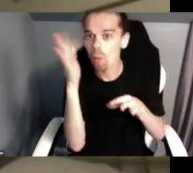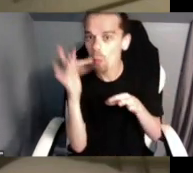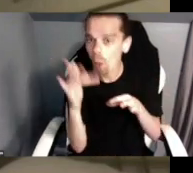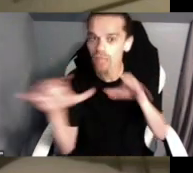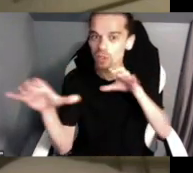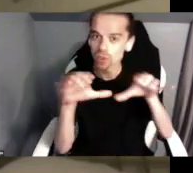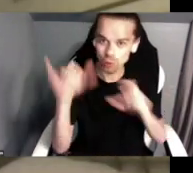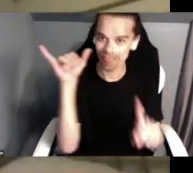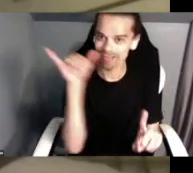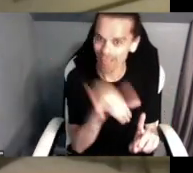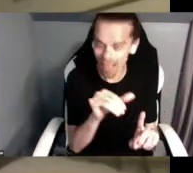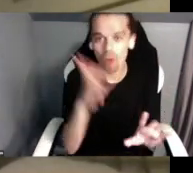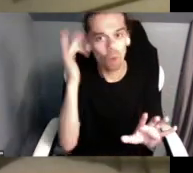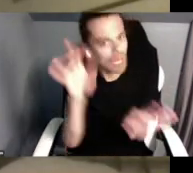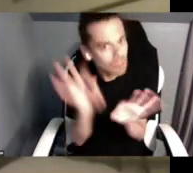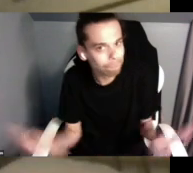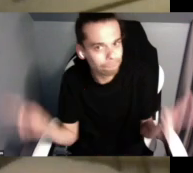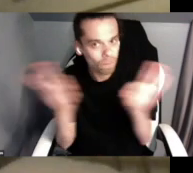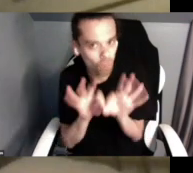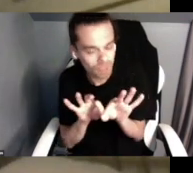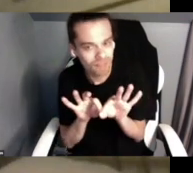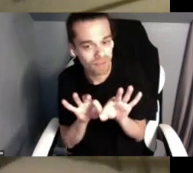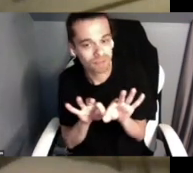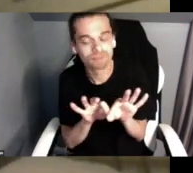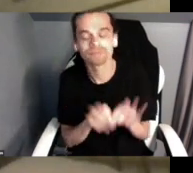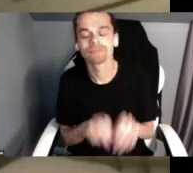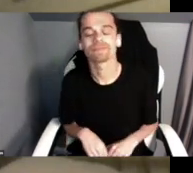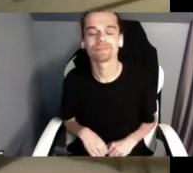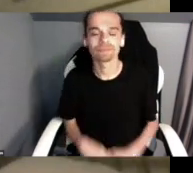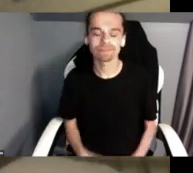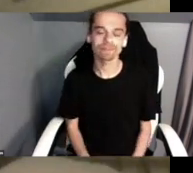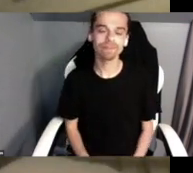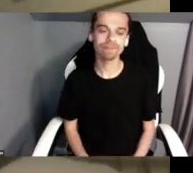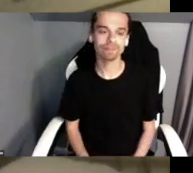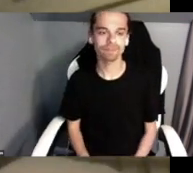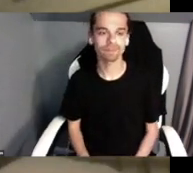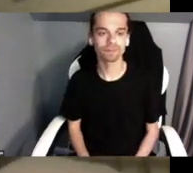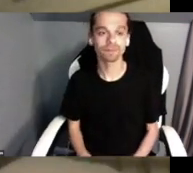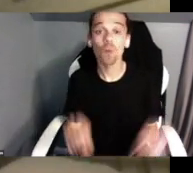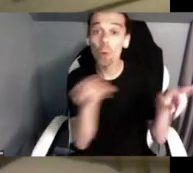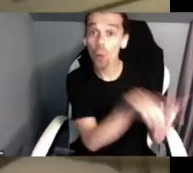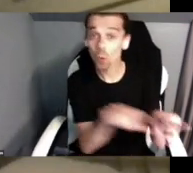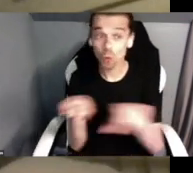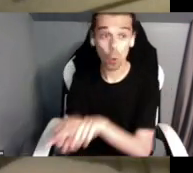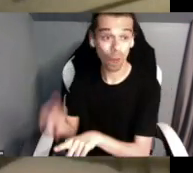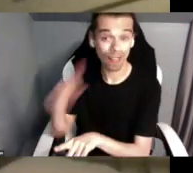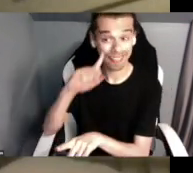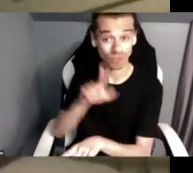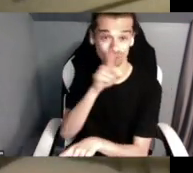so important as I would say, it's really important to learn